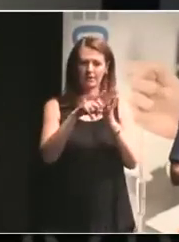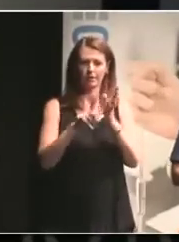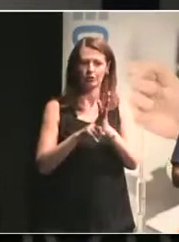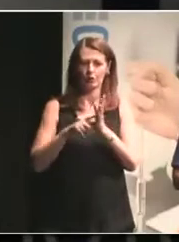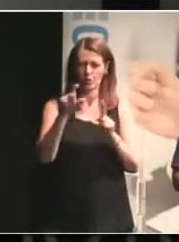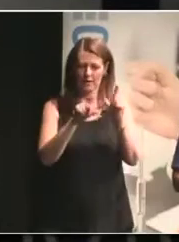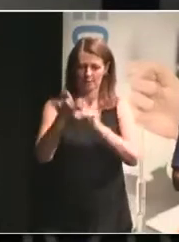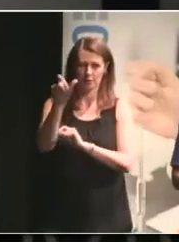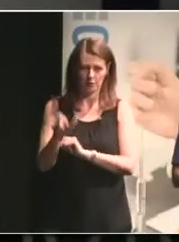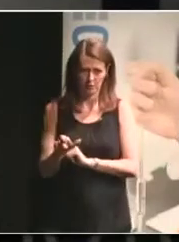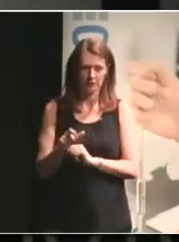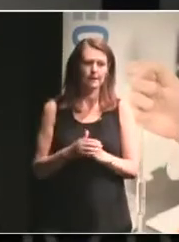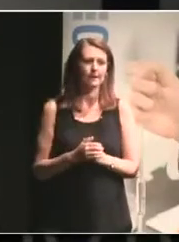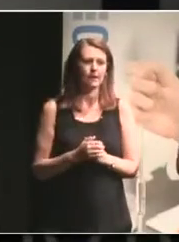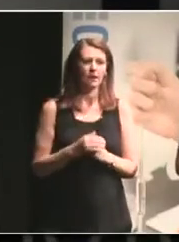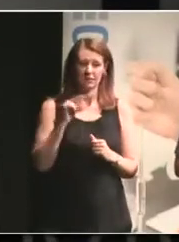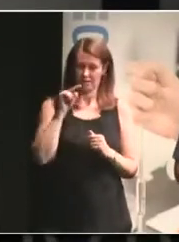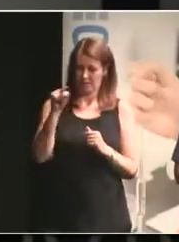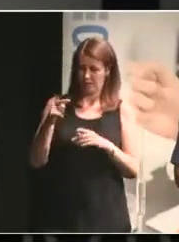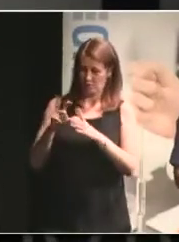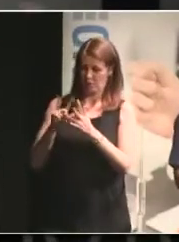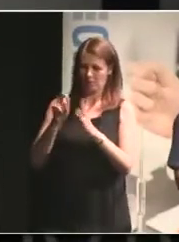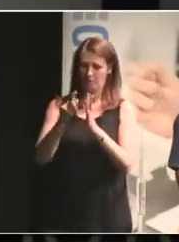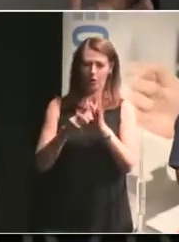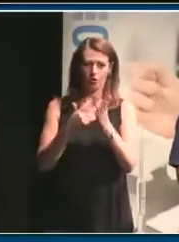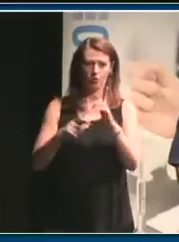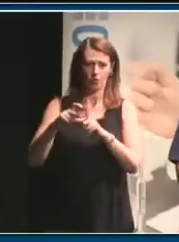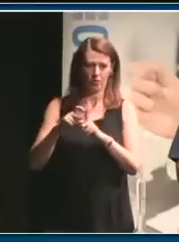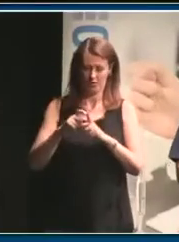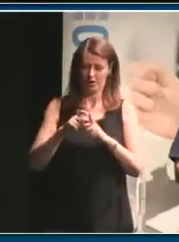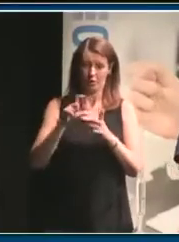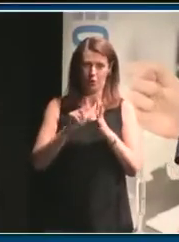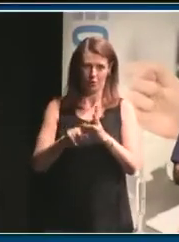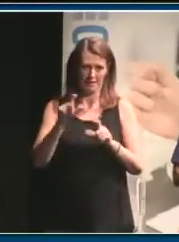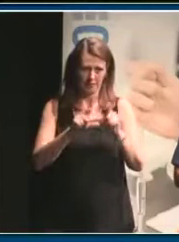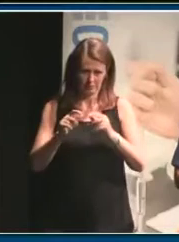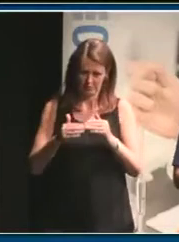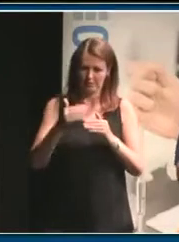Polaroid corporation, doing chemistry. I spent the next 10 years of my professional life